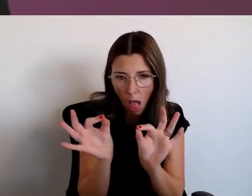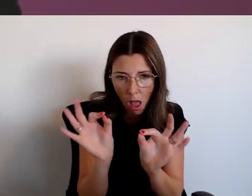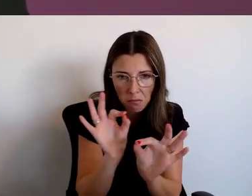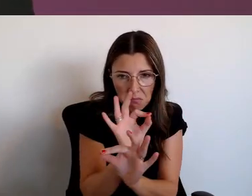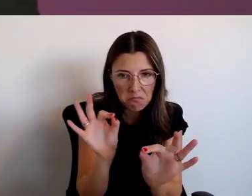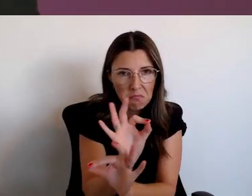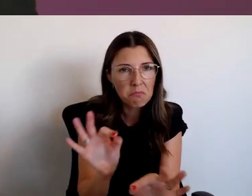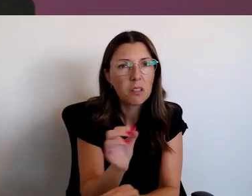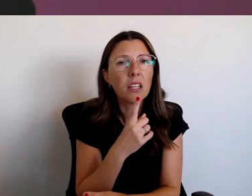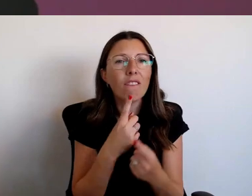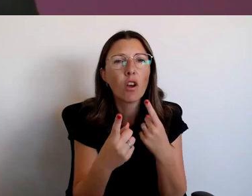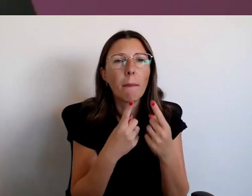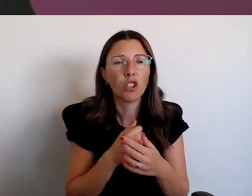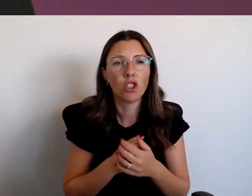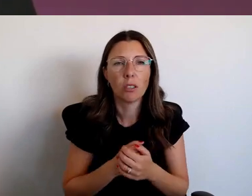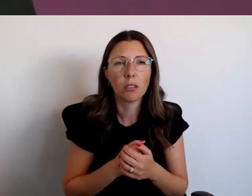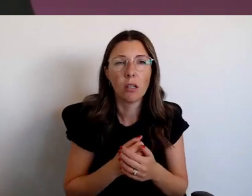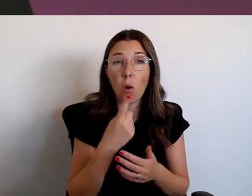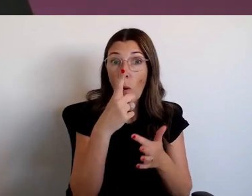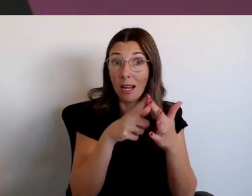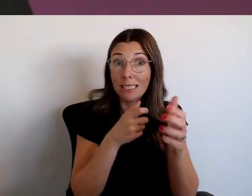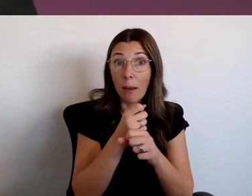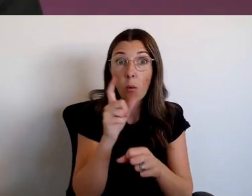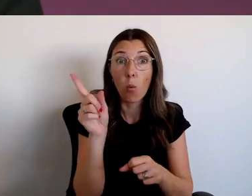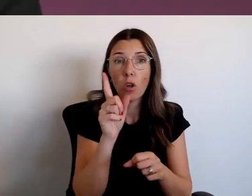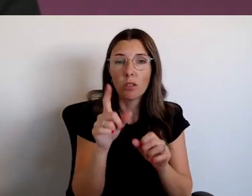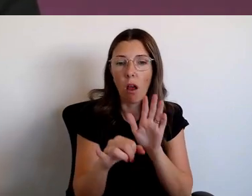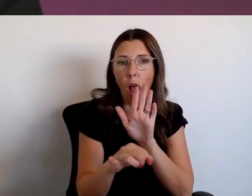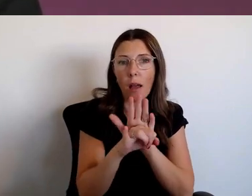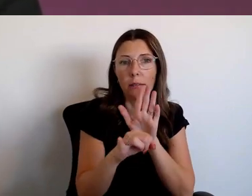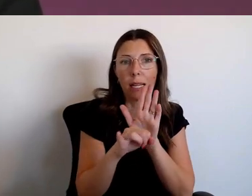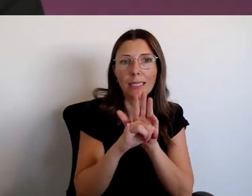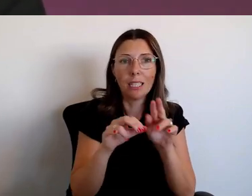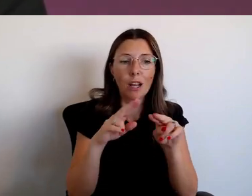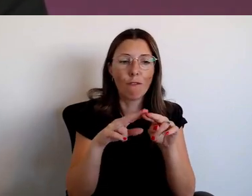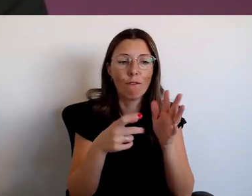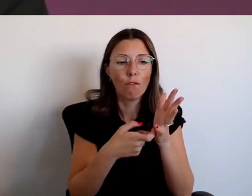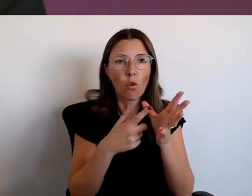One example of this is identity fraud, such as using video or